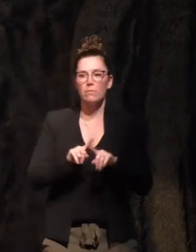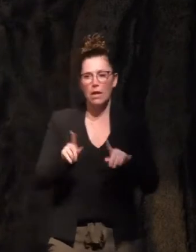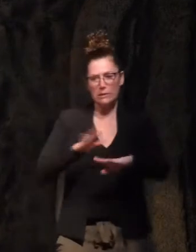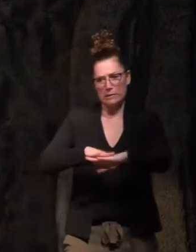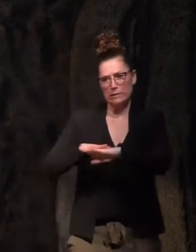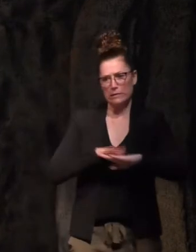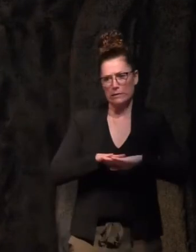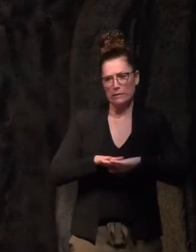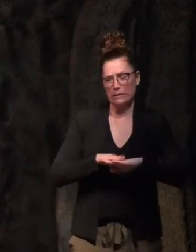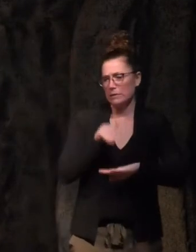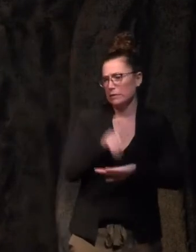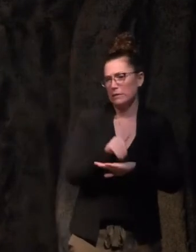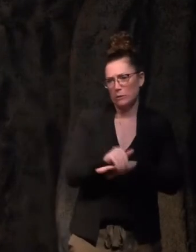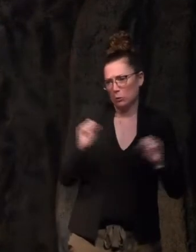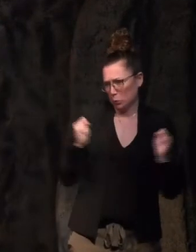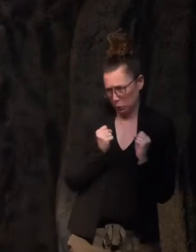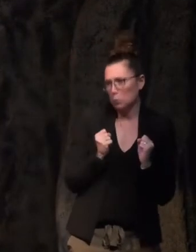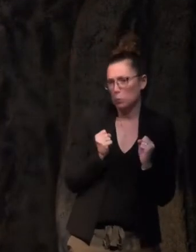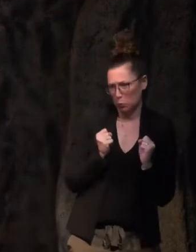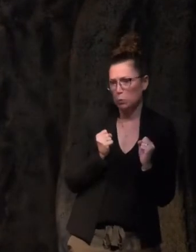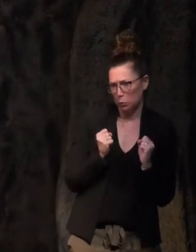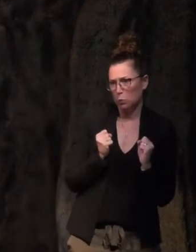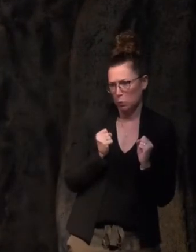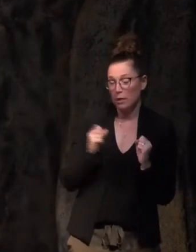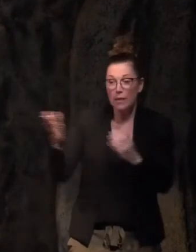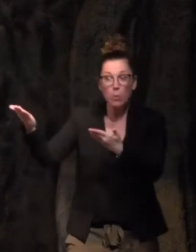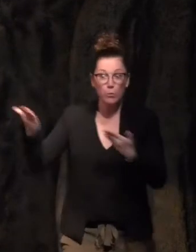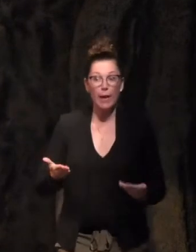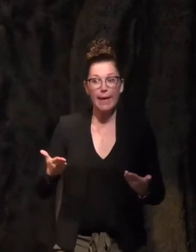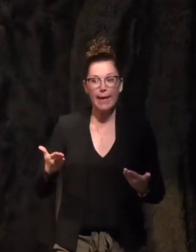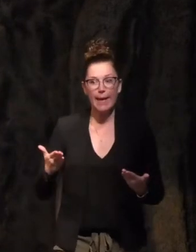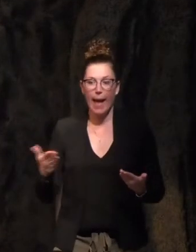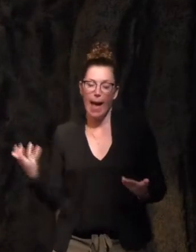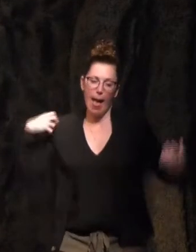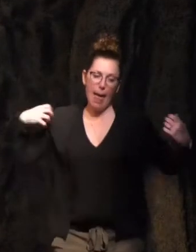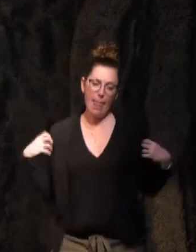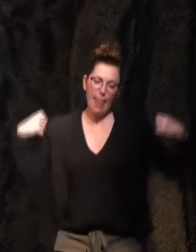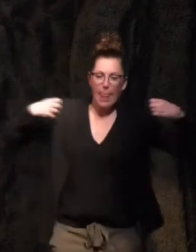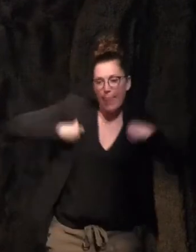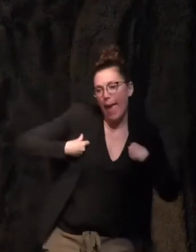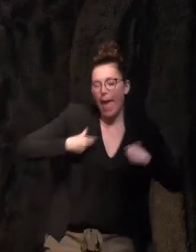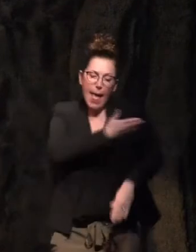And I'm gonna talk to you like camp kids, make sure your name is in the back so when you lose it-- we know whose it is, okay?